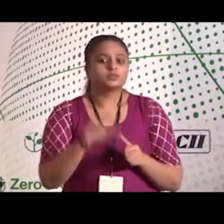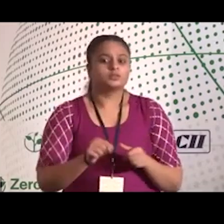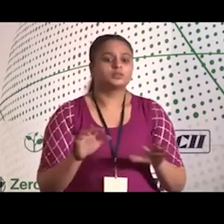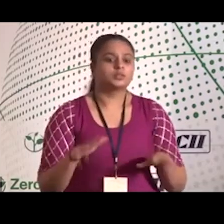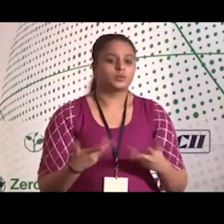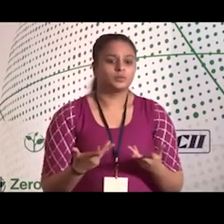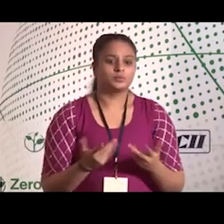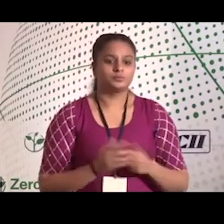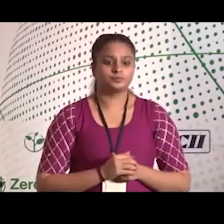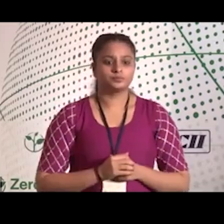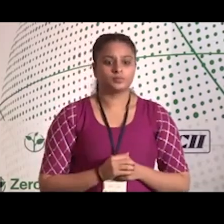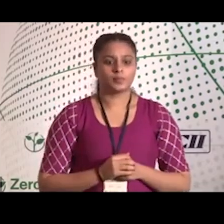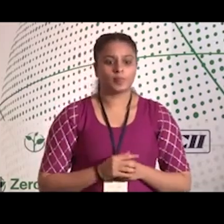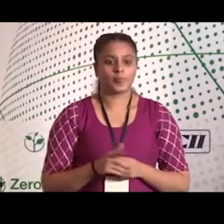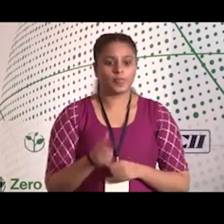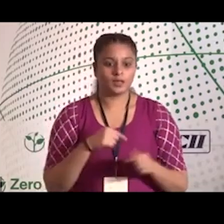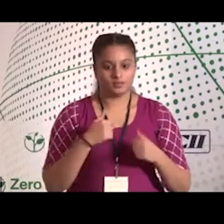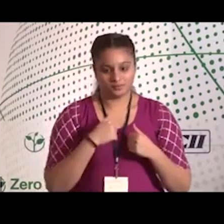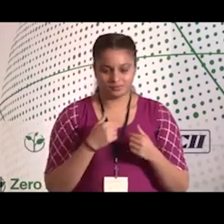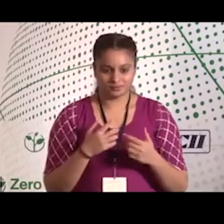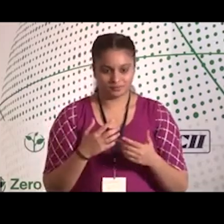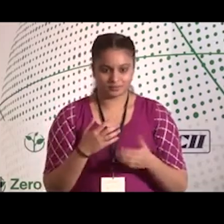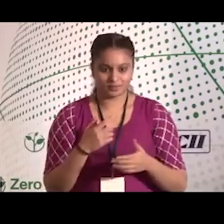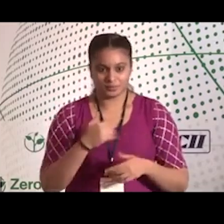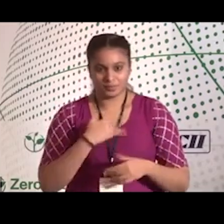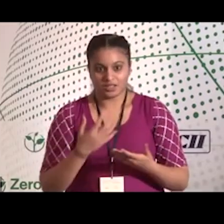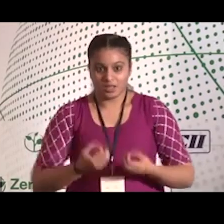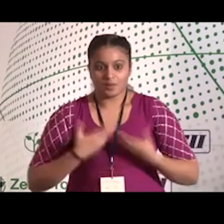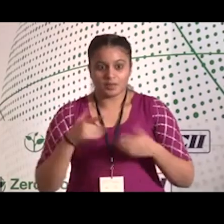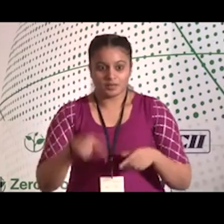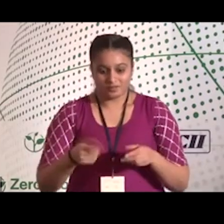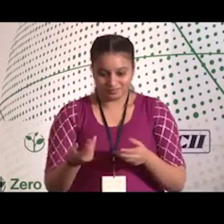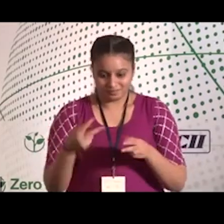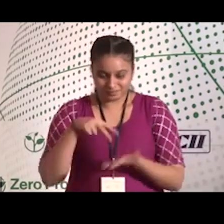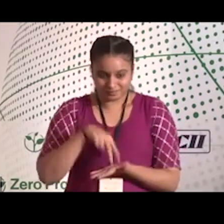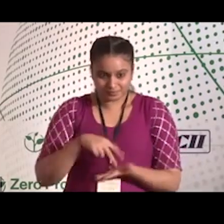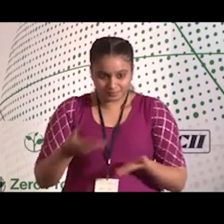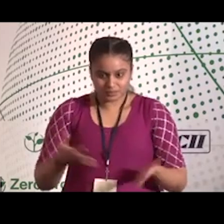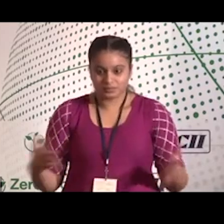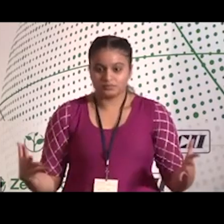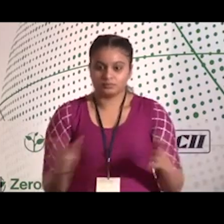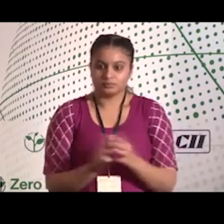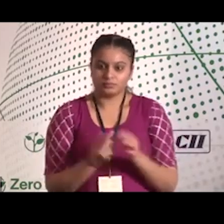So we're very glad that there is a platform like we do which is coming together.